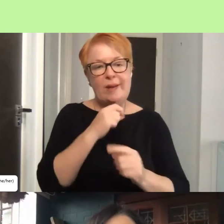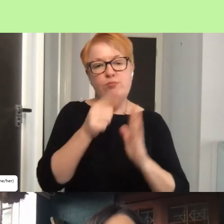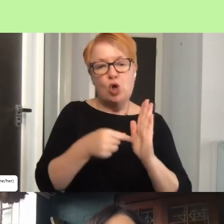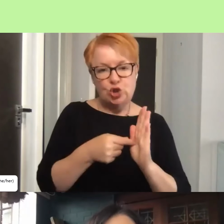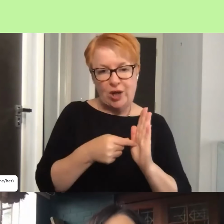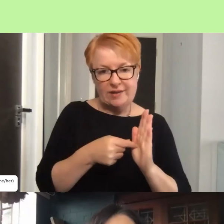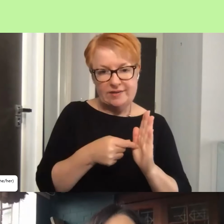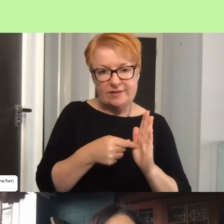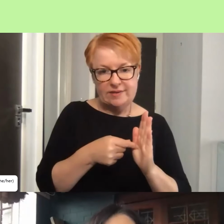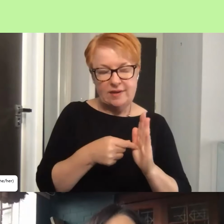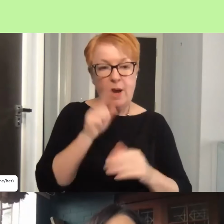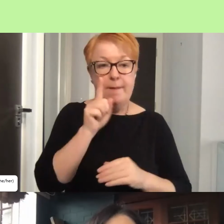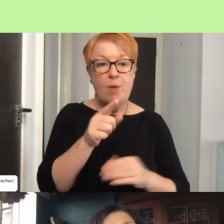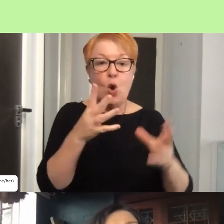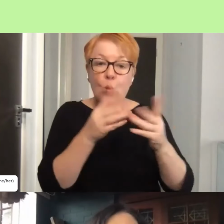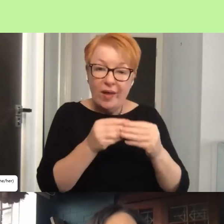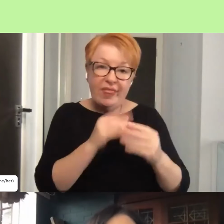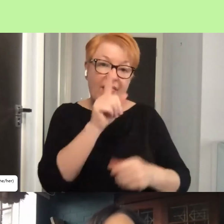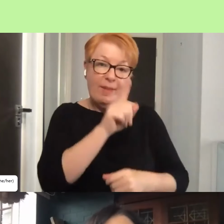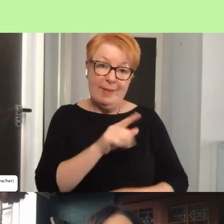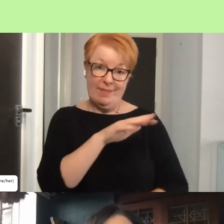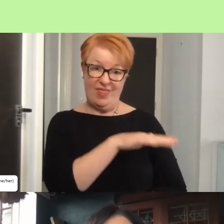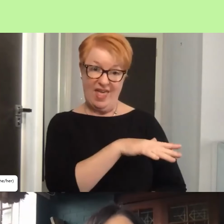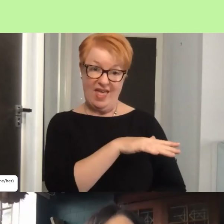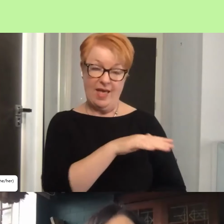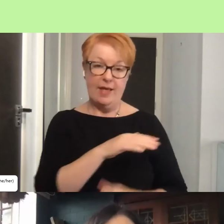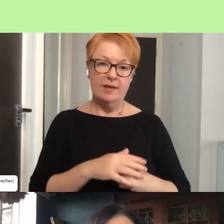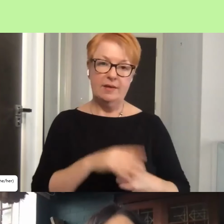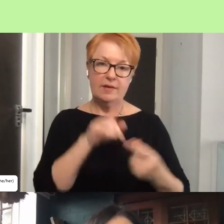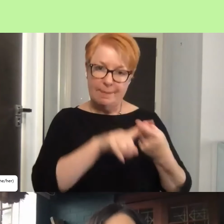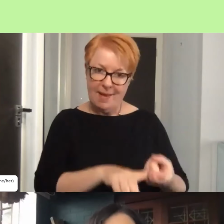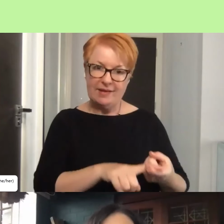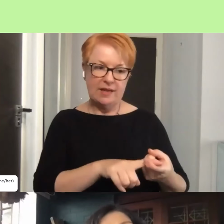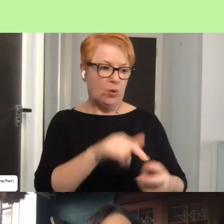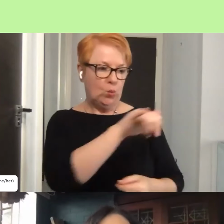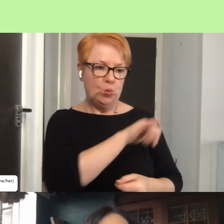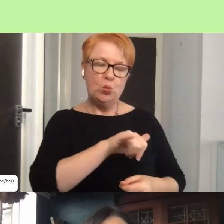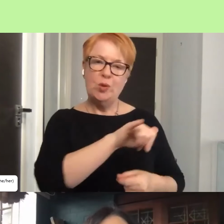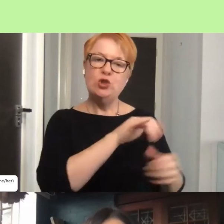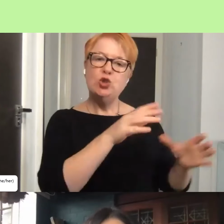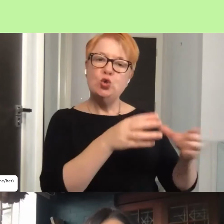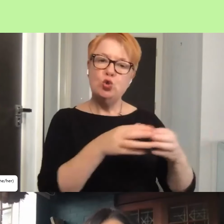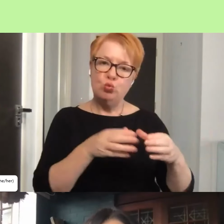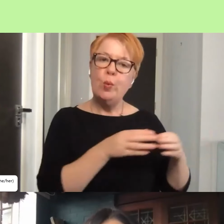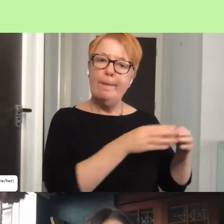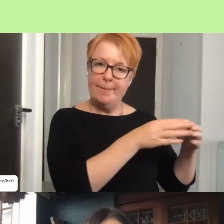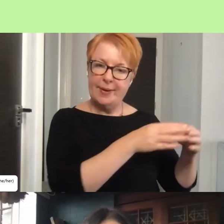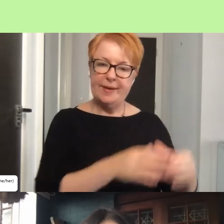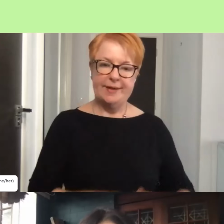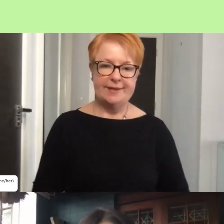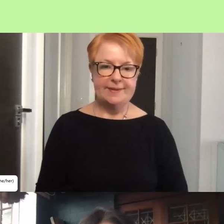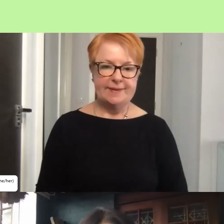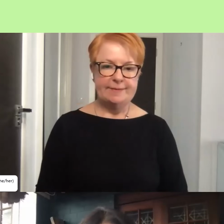the people who were there, depending on which groups we worked with, so it was it was tackling